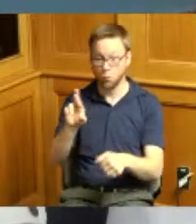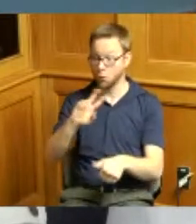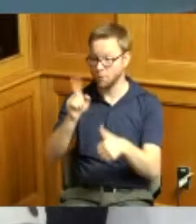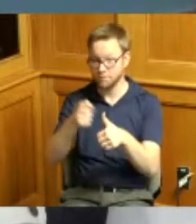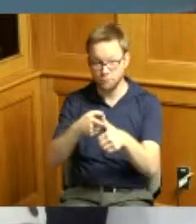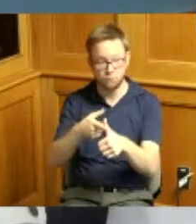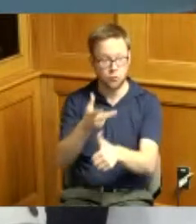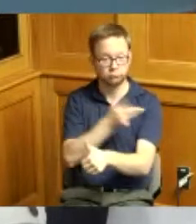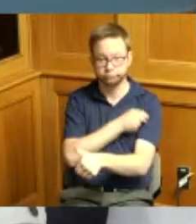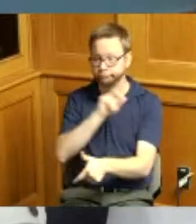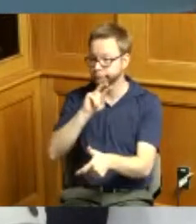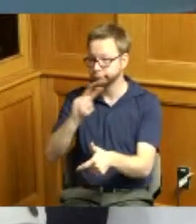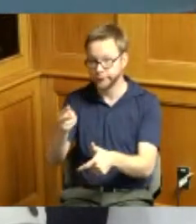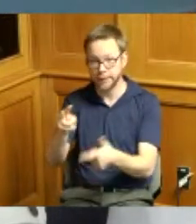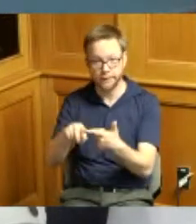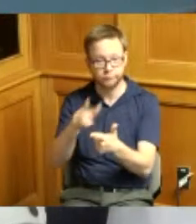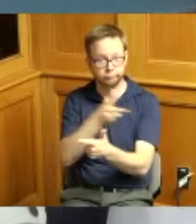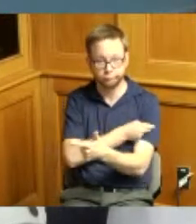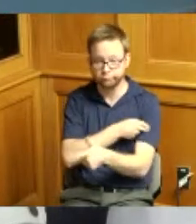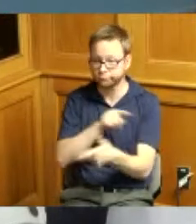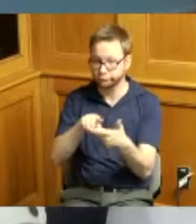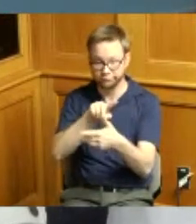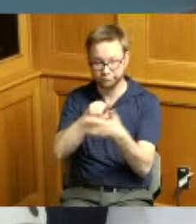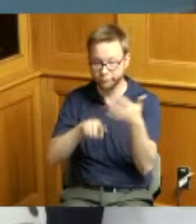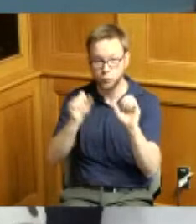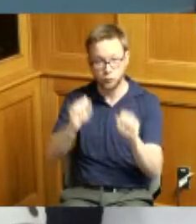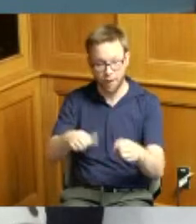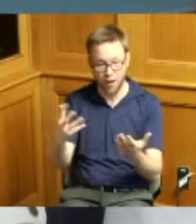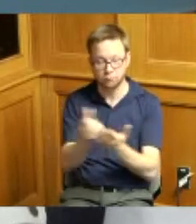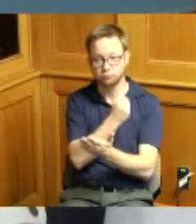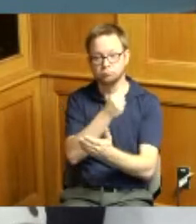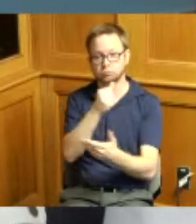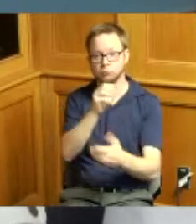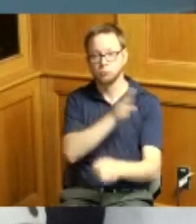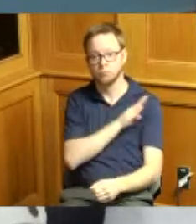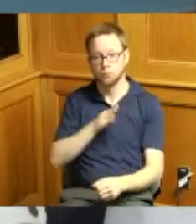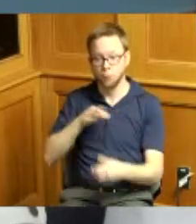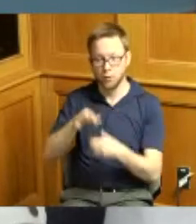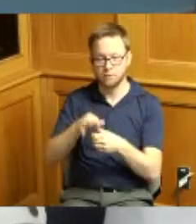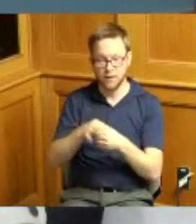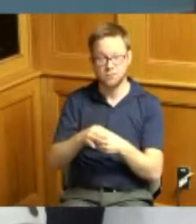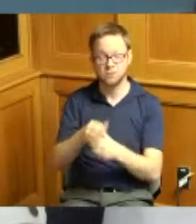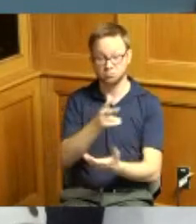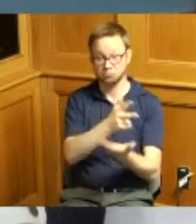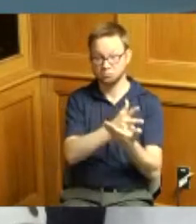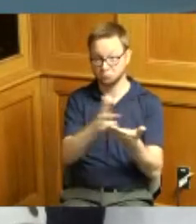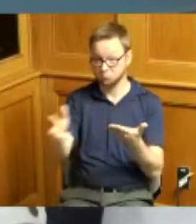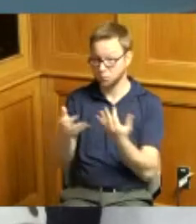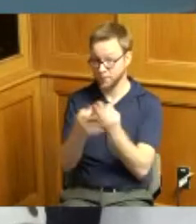can get that currently right now at the Board of Elections with free parking so that's all I have